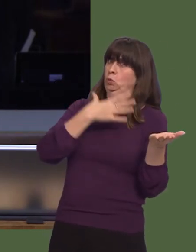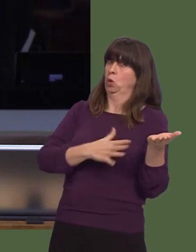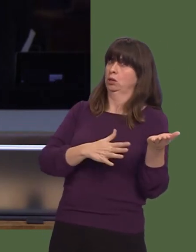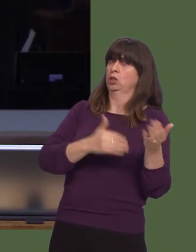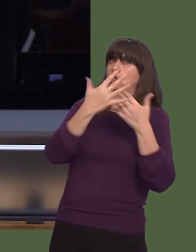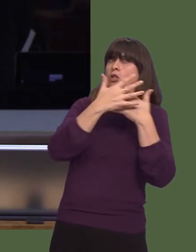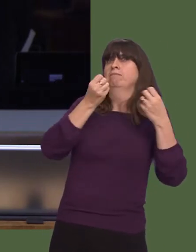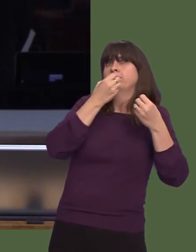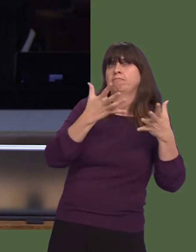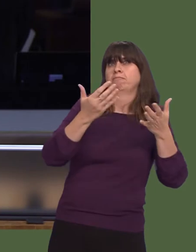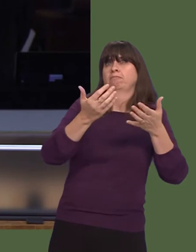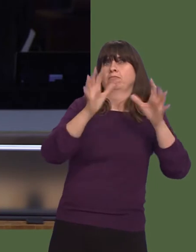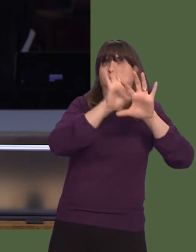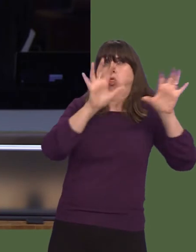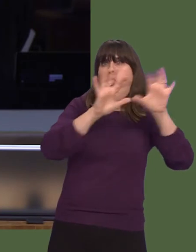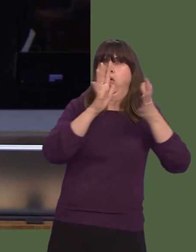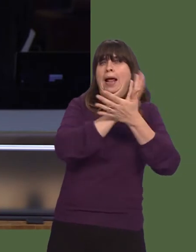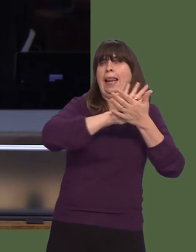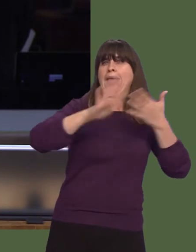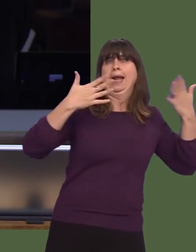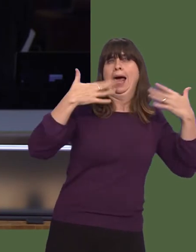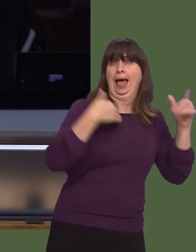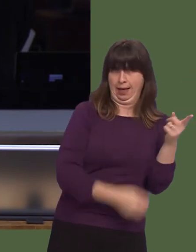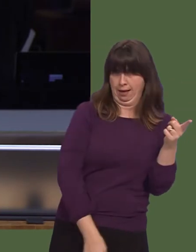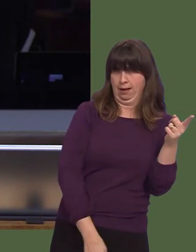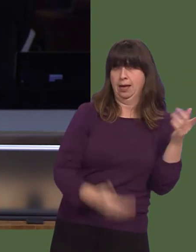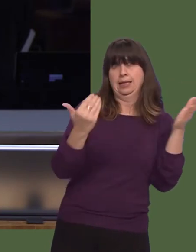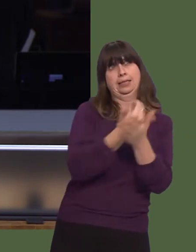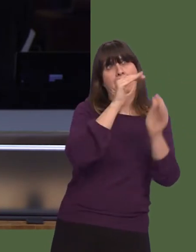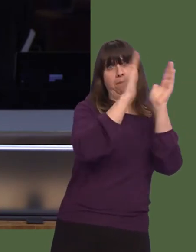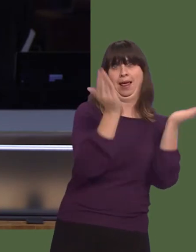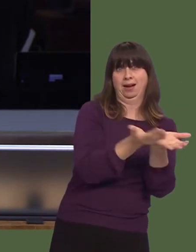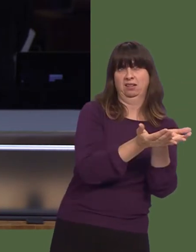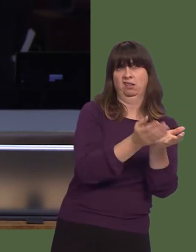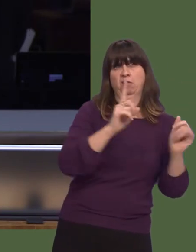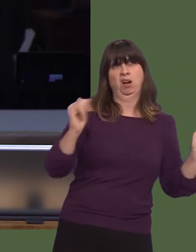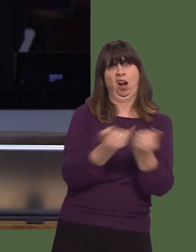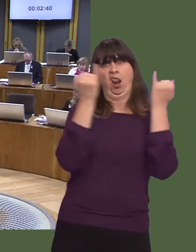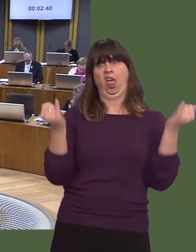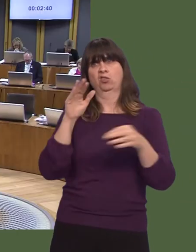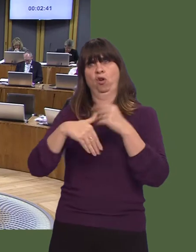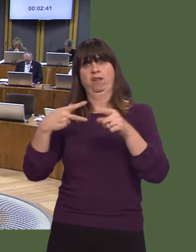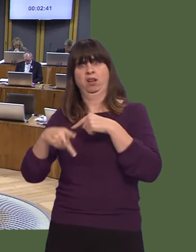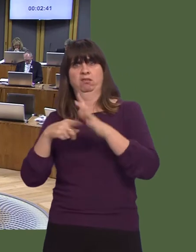can it be reconciled with the Labour Party's views on green energy and the need to cut carbon emissions? Carwyn Jones AM: It's quite simple. There